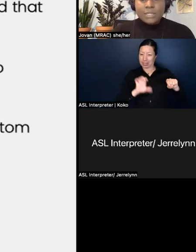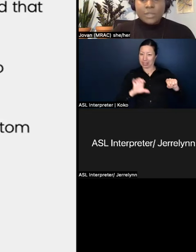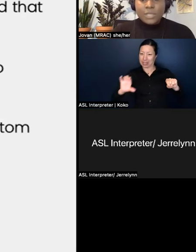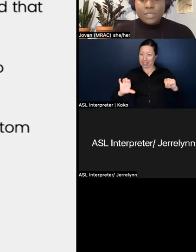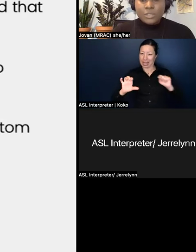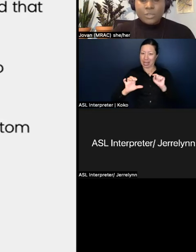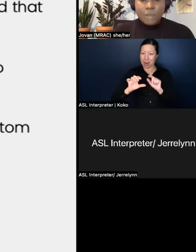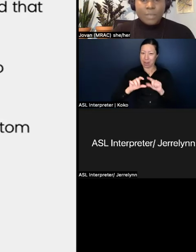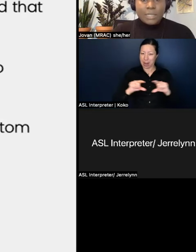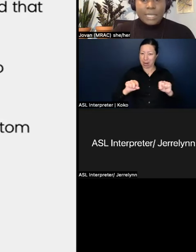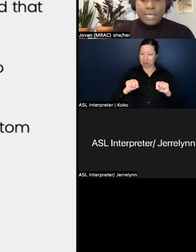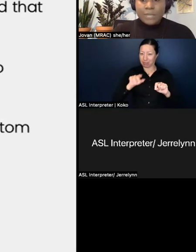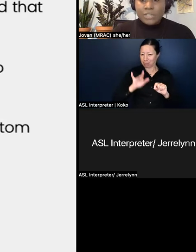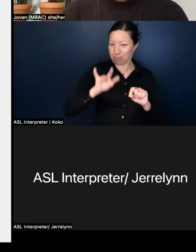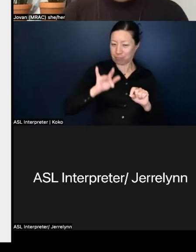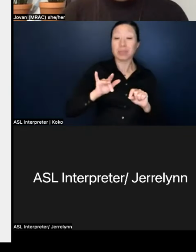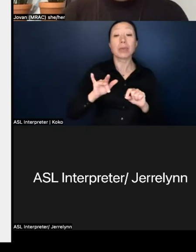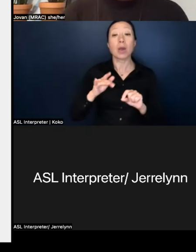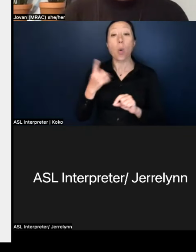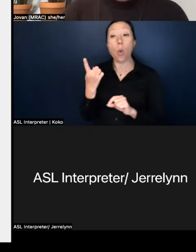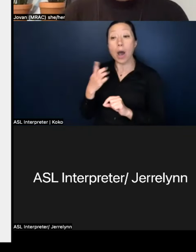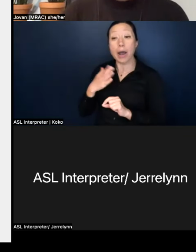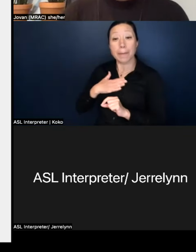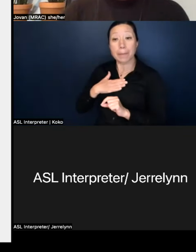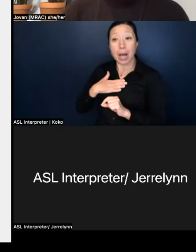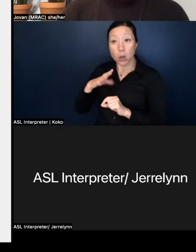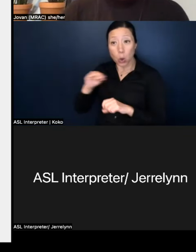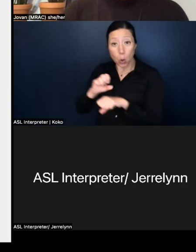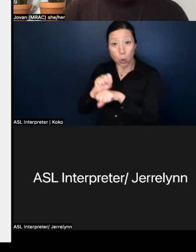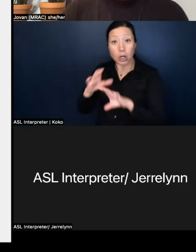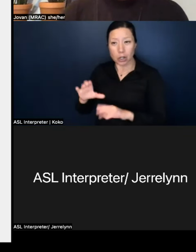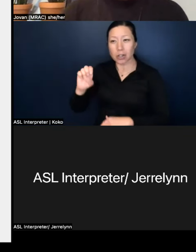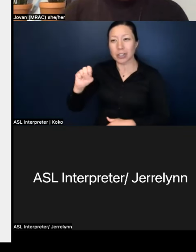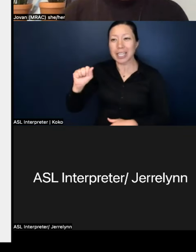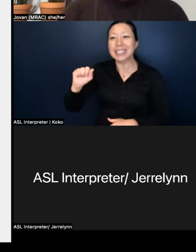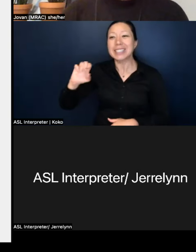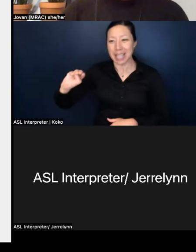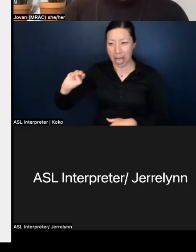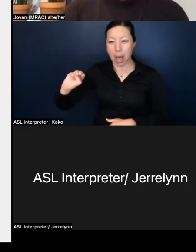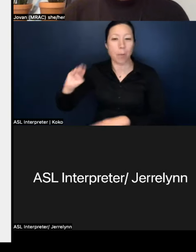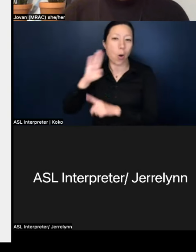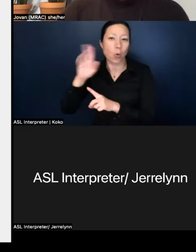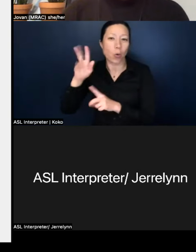is going to drop a link in the chat at this point, to link to the PDF document